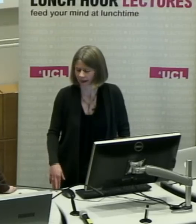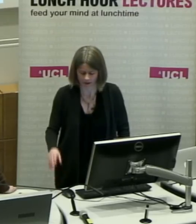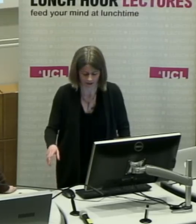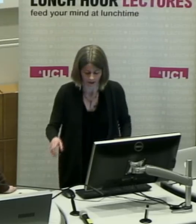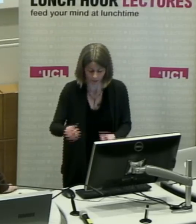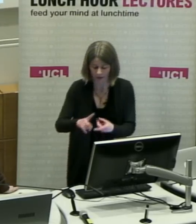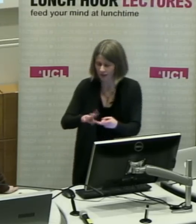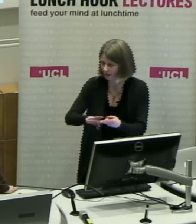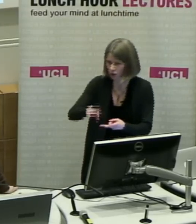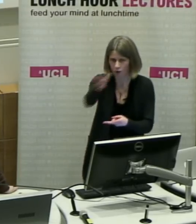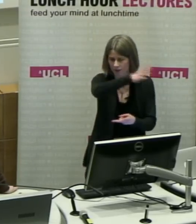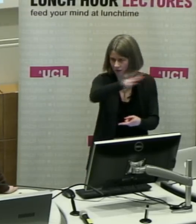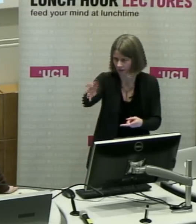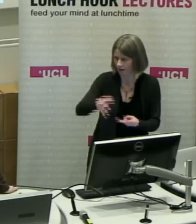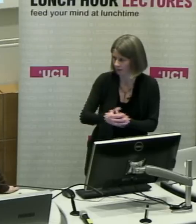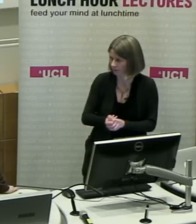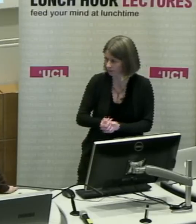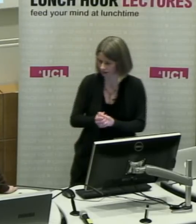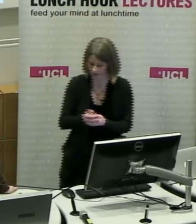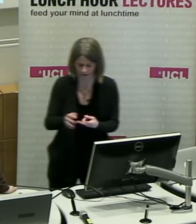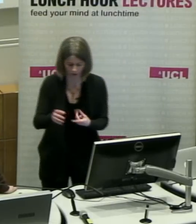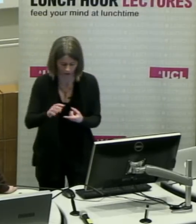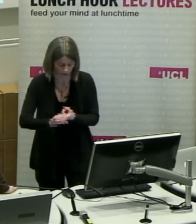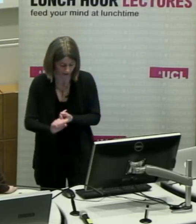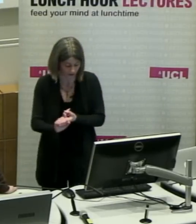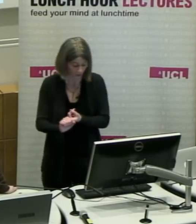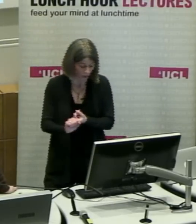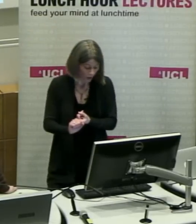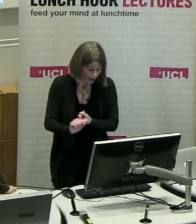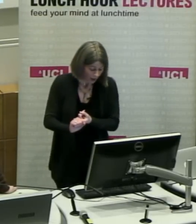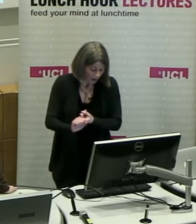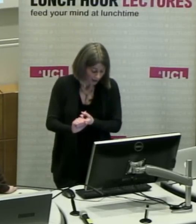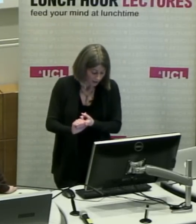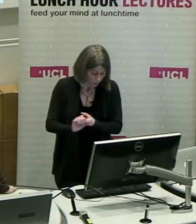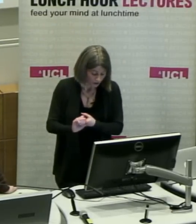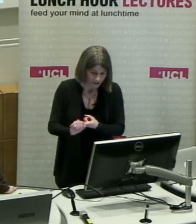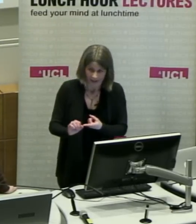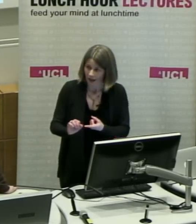I'll just answer two questions so that other people can have a go. Perhaps more importantly,